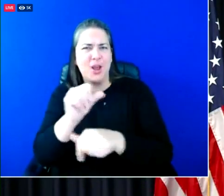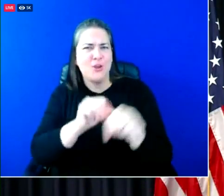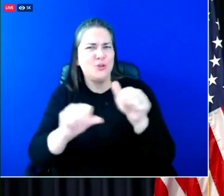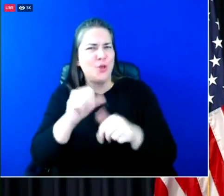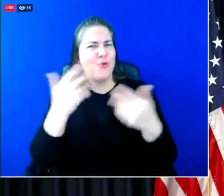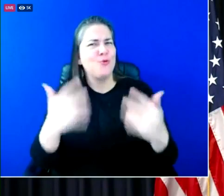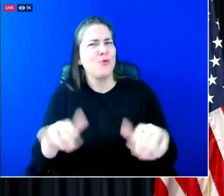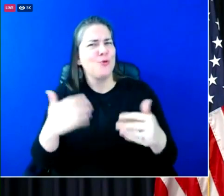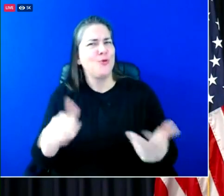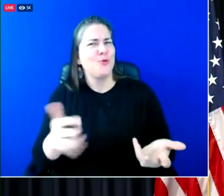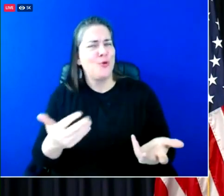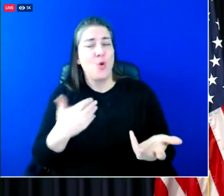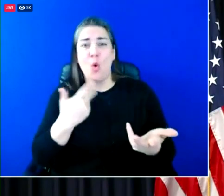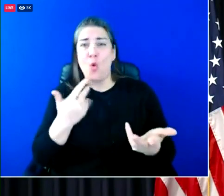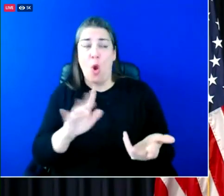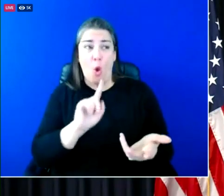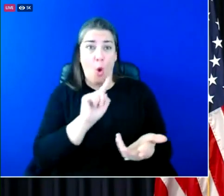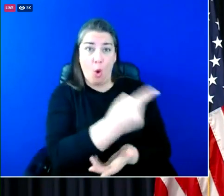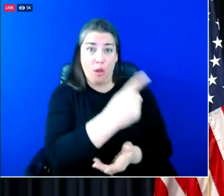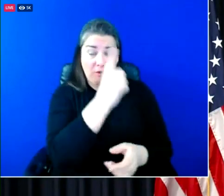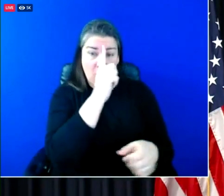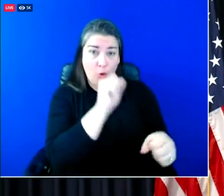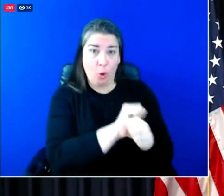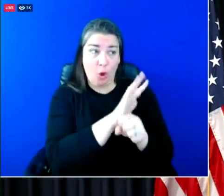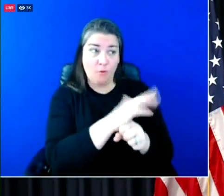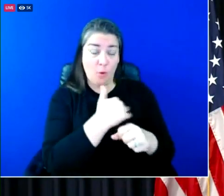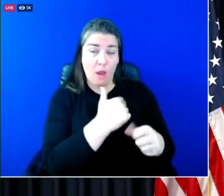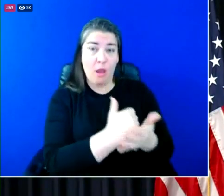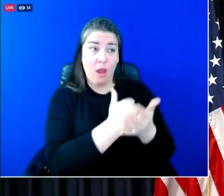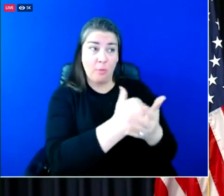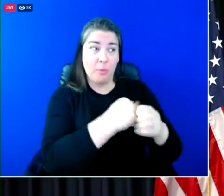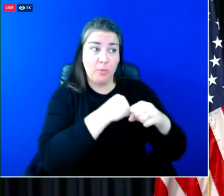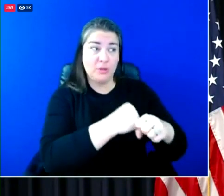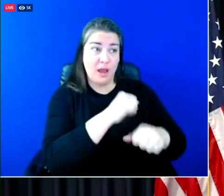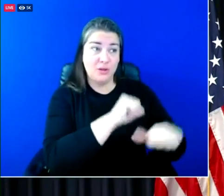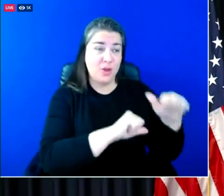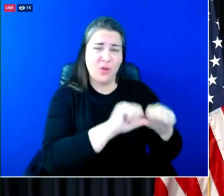the pandemic, that we do that during this storm and and other emergency